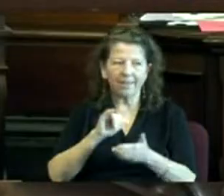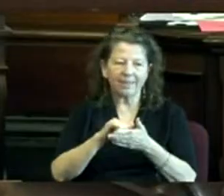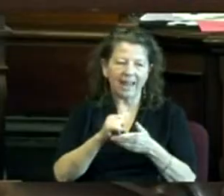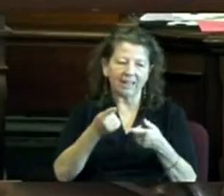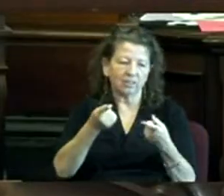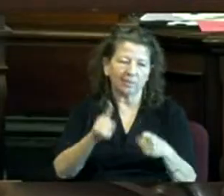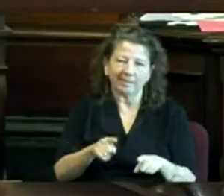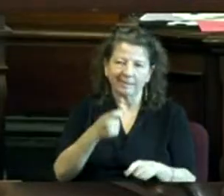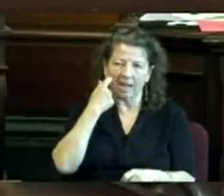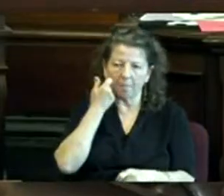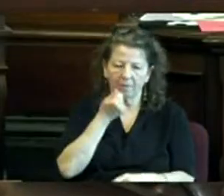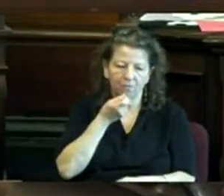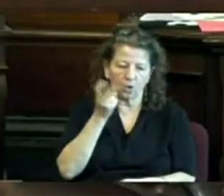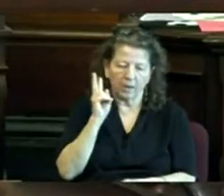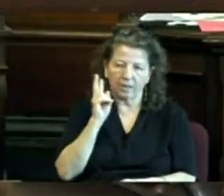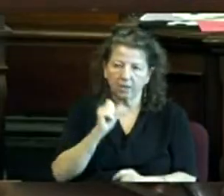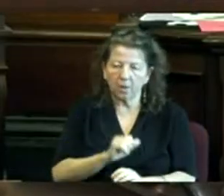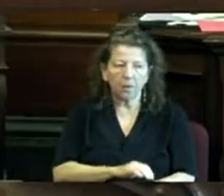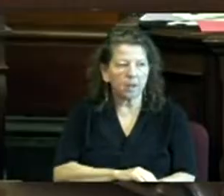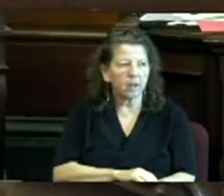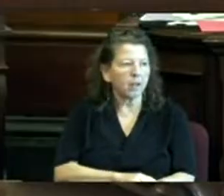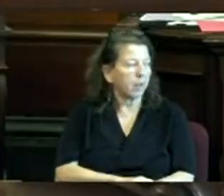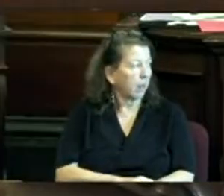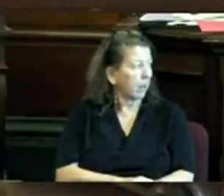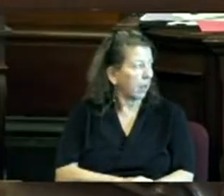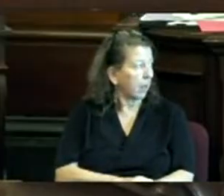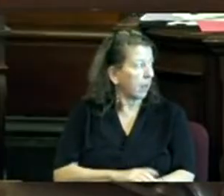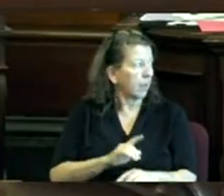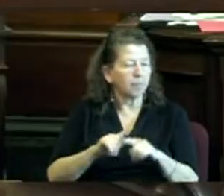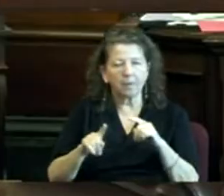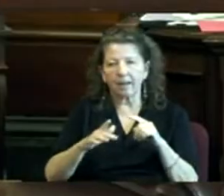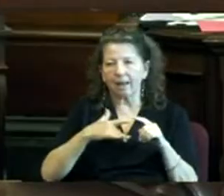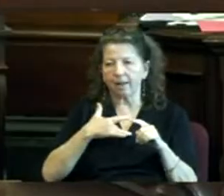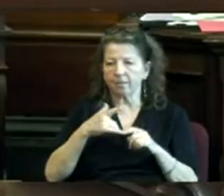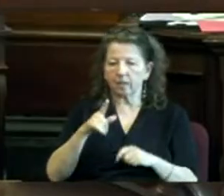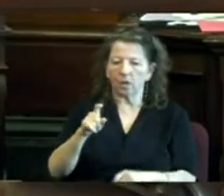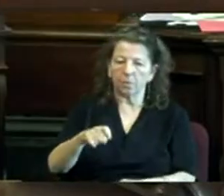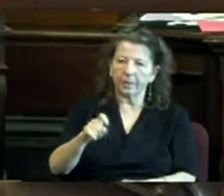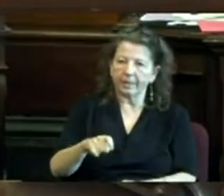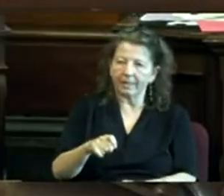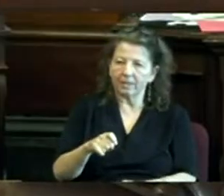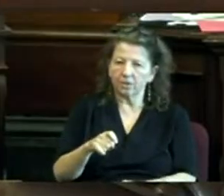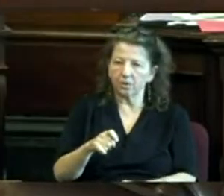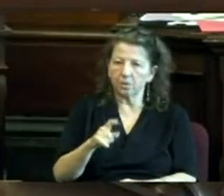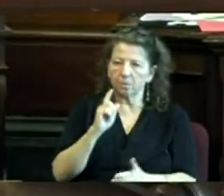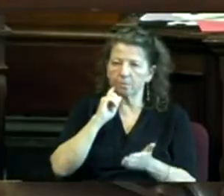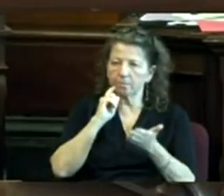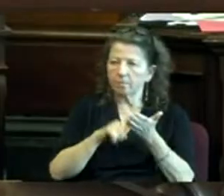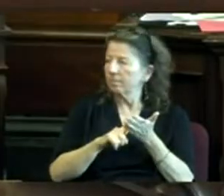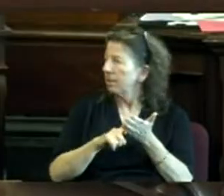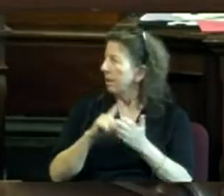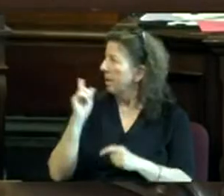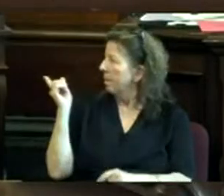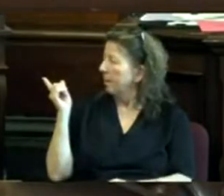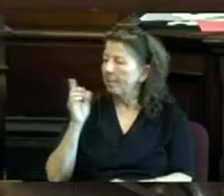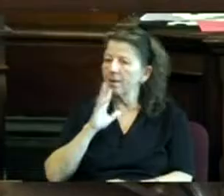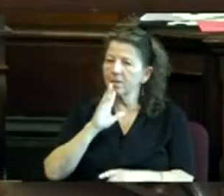there were significant things. Balloon event that just happened